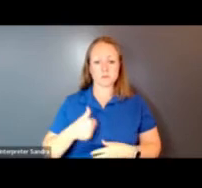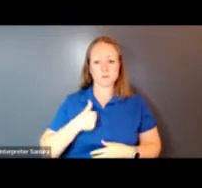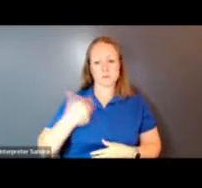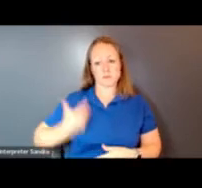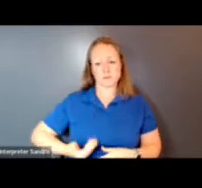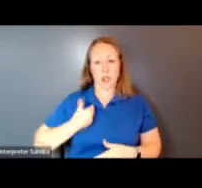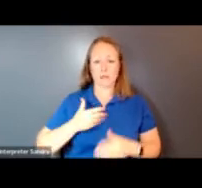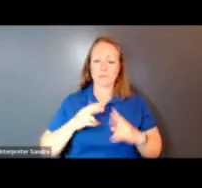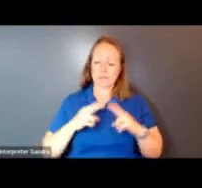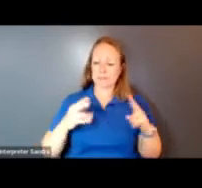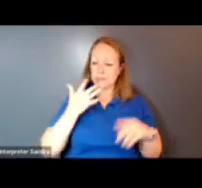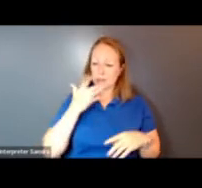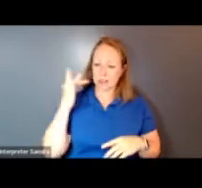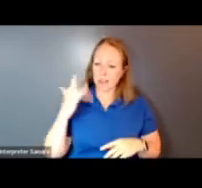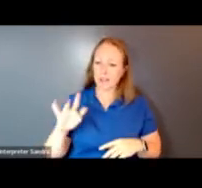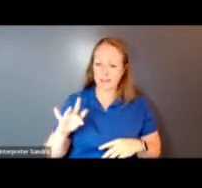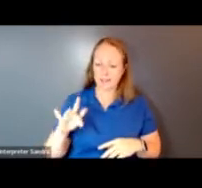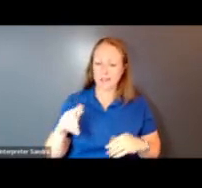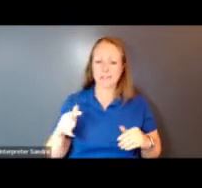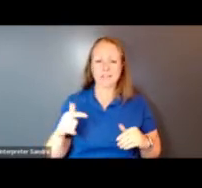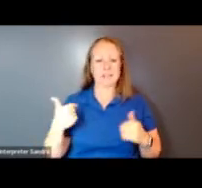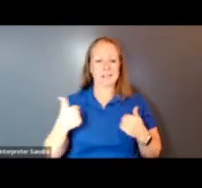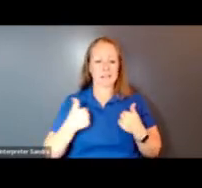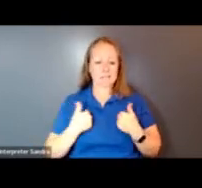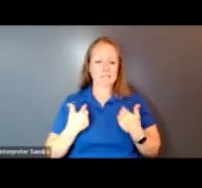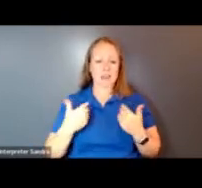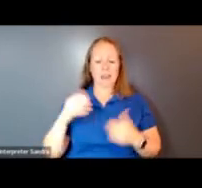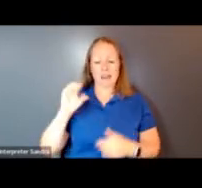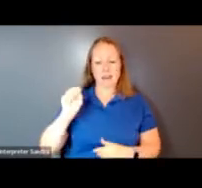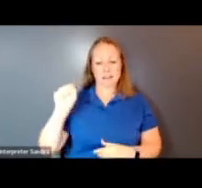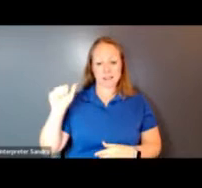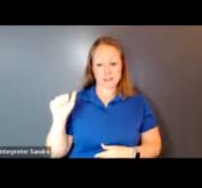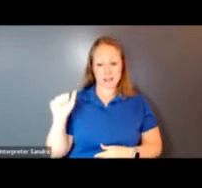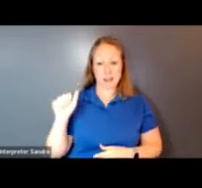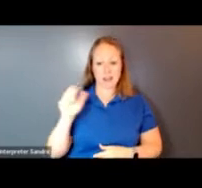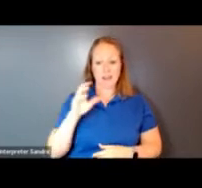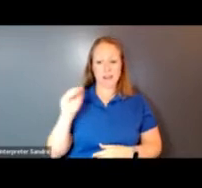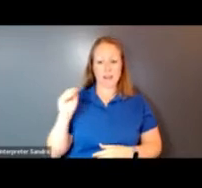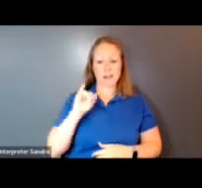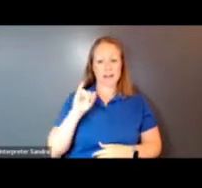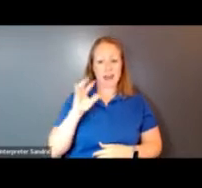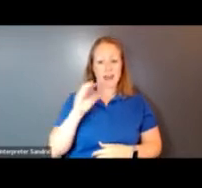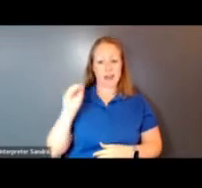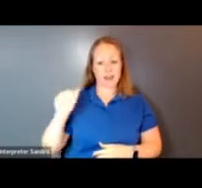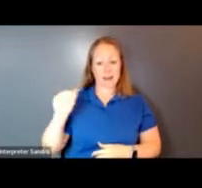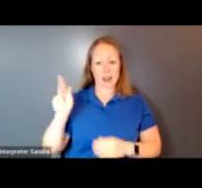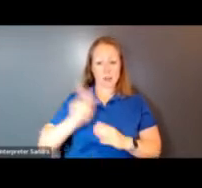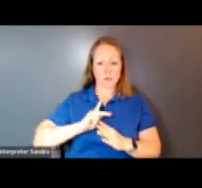fortunate to have NSSA and I&A professional consistently once